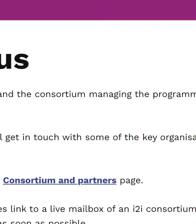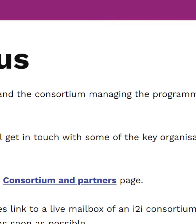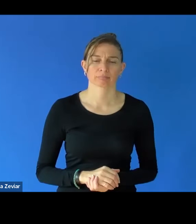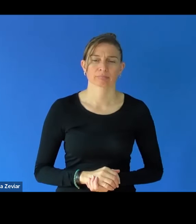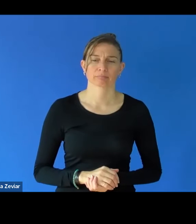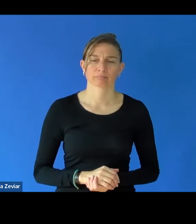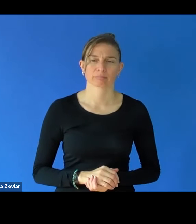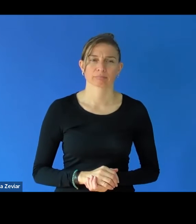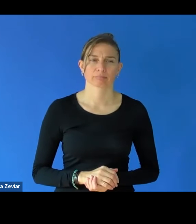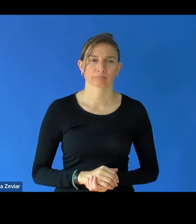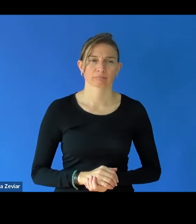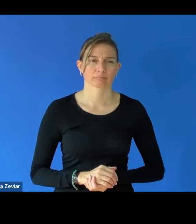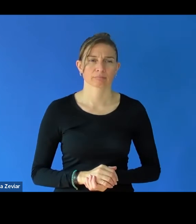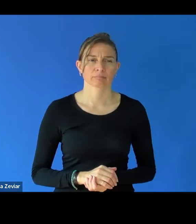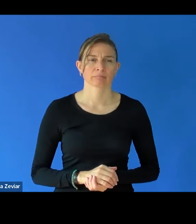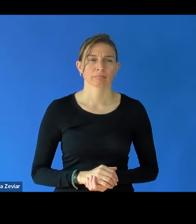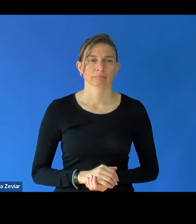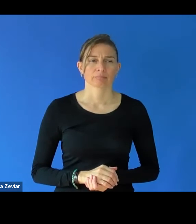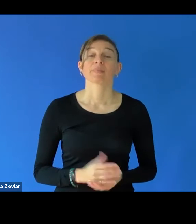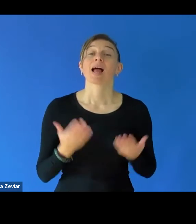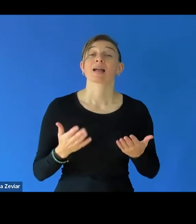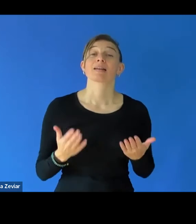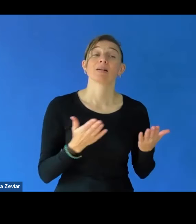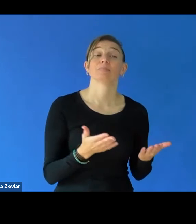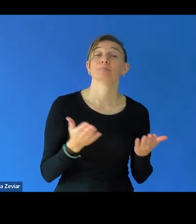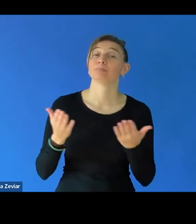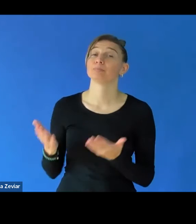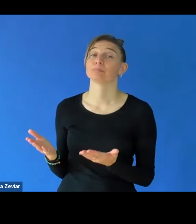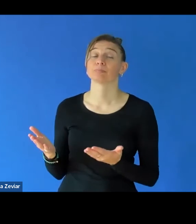and I'm going to introduce our speakers.